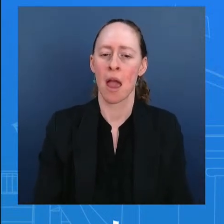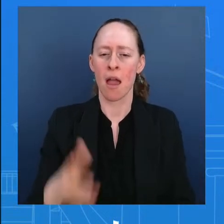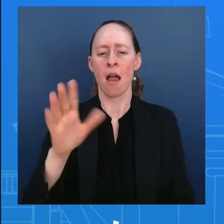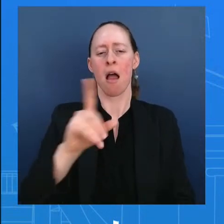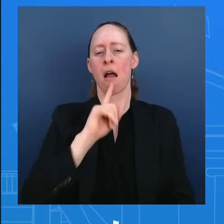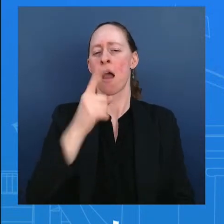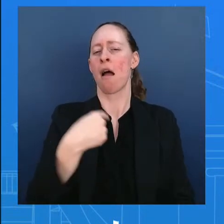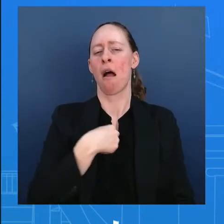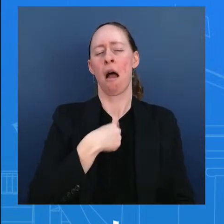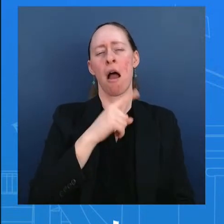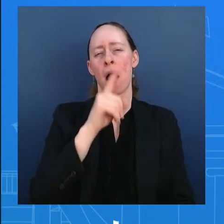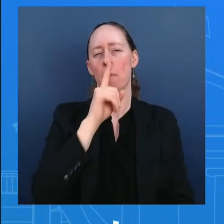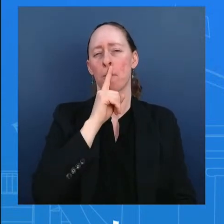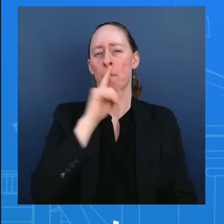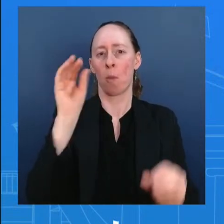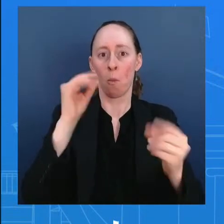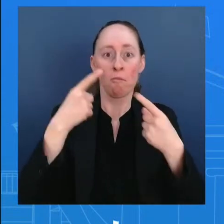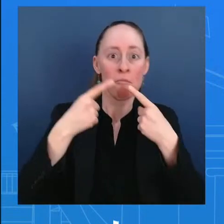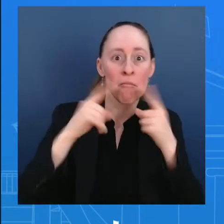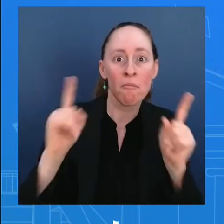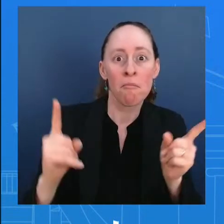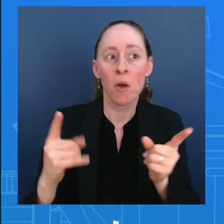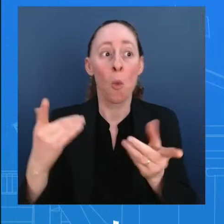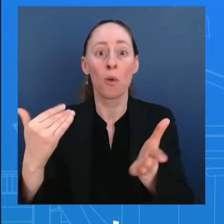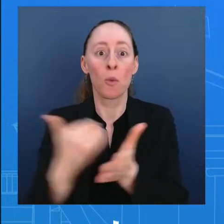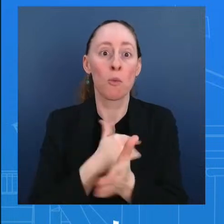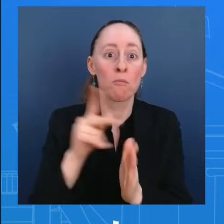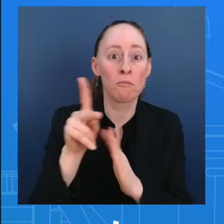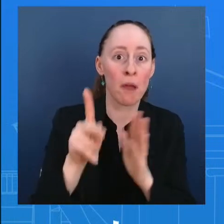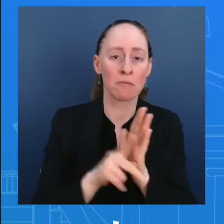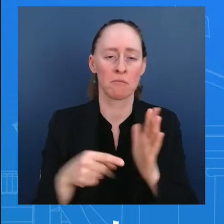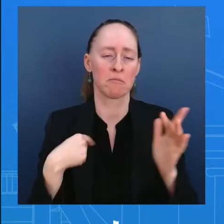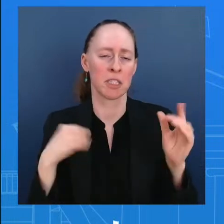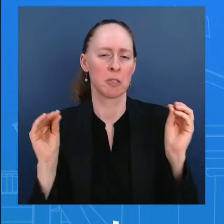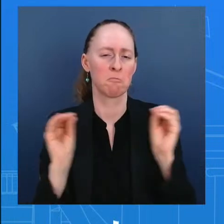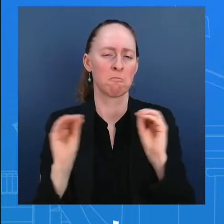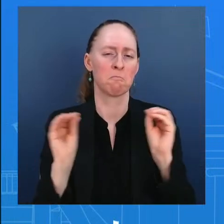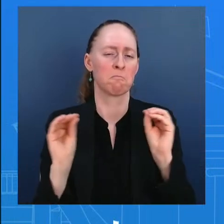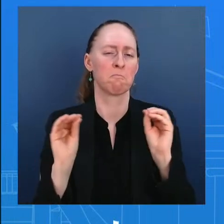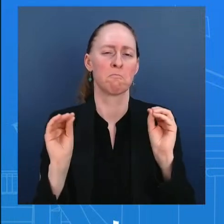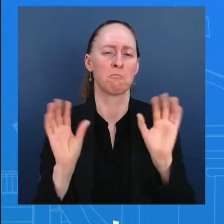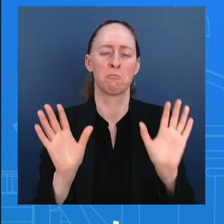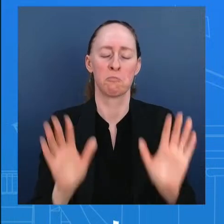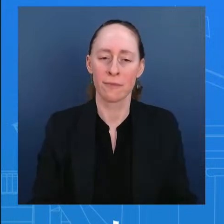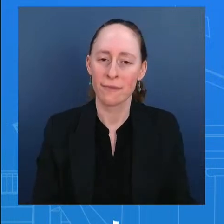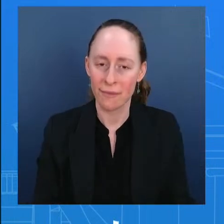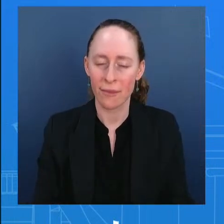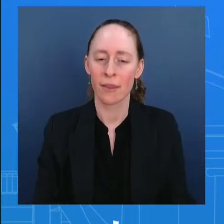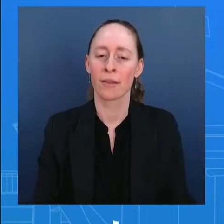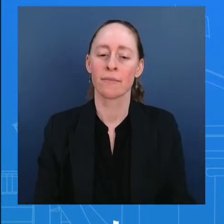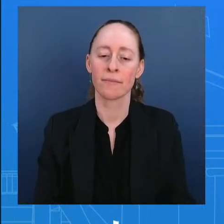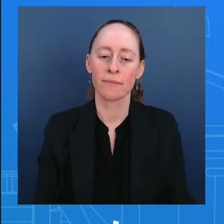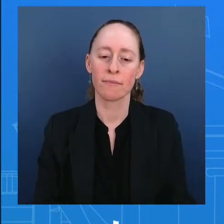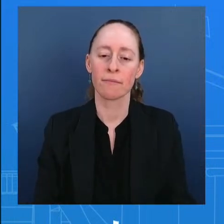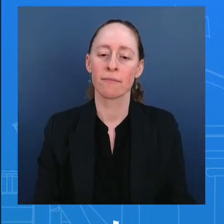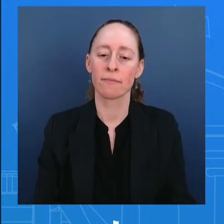So, don’t want to get ahead of -- of where we are. What the president is doing and what he said he would do